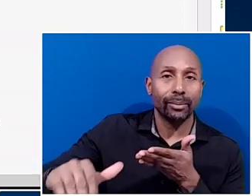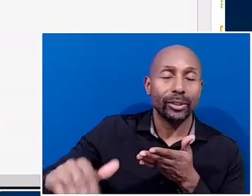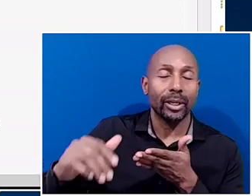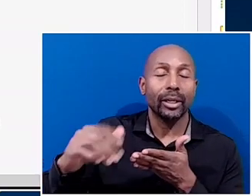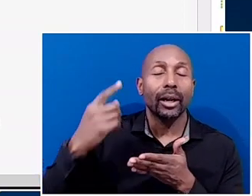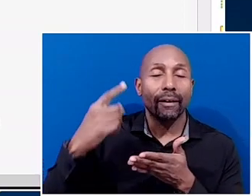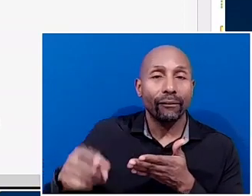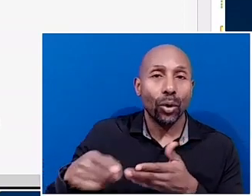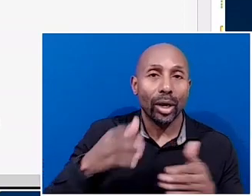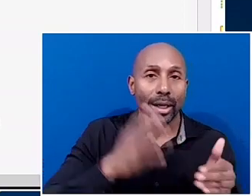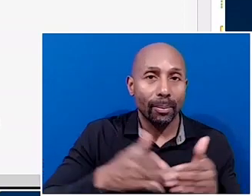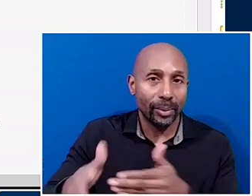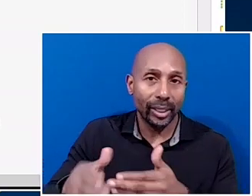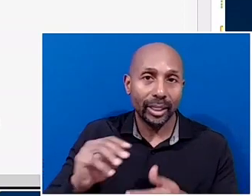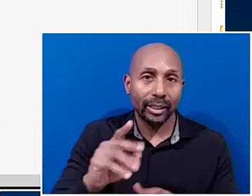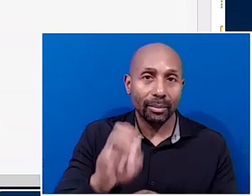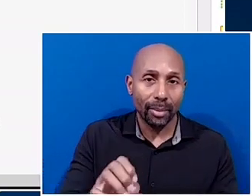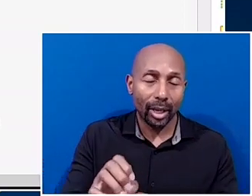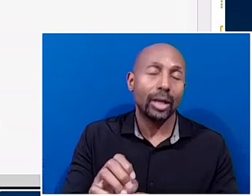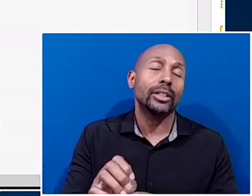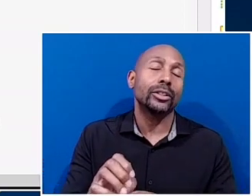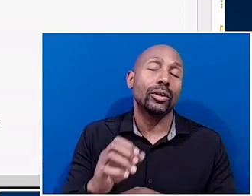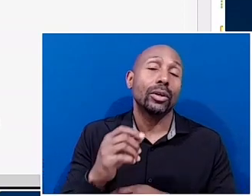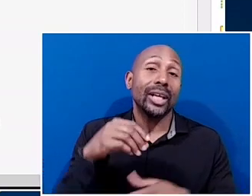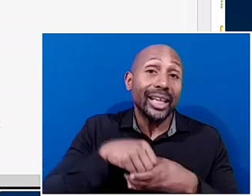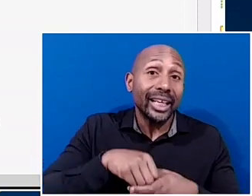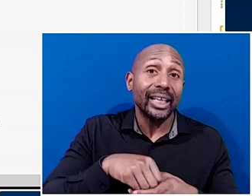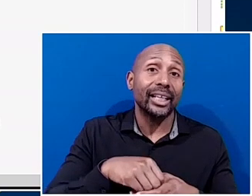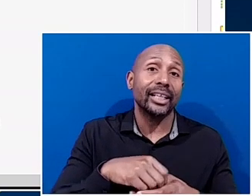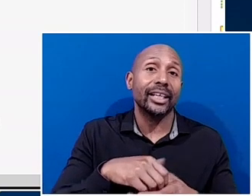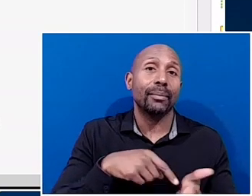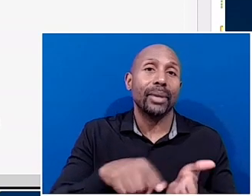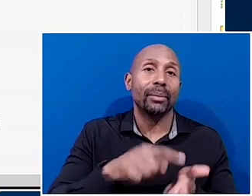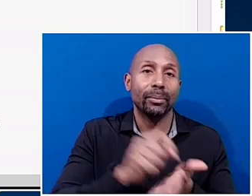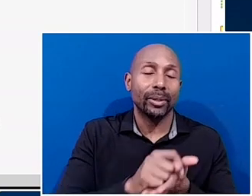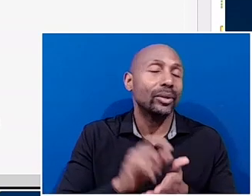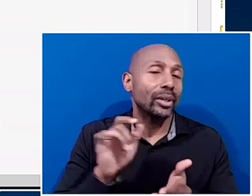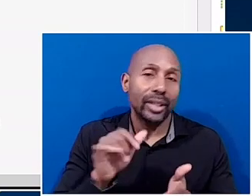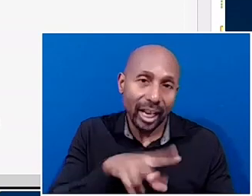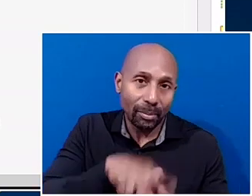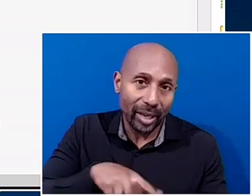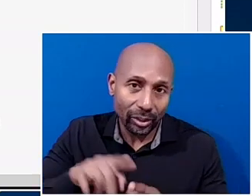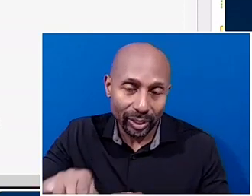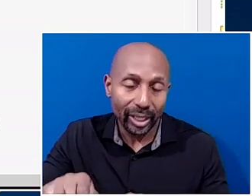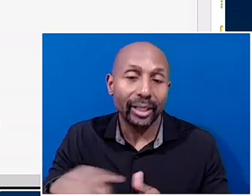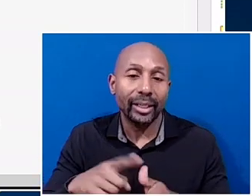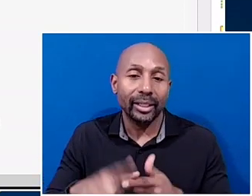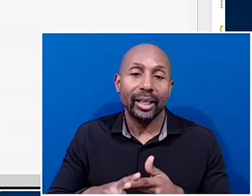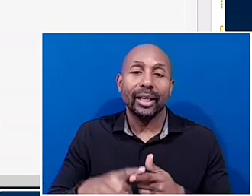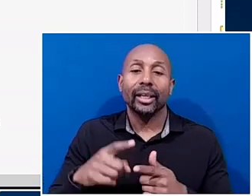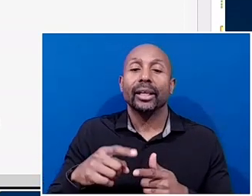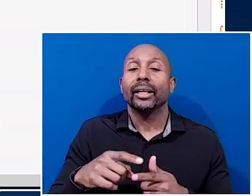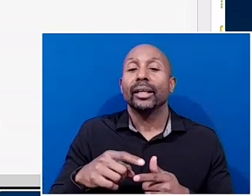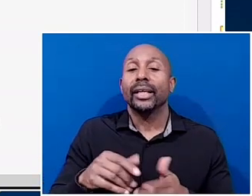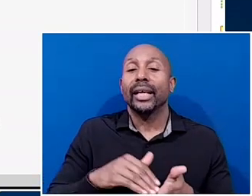payment period would not apply. And that, of course, is the exemption for completing at least half-time coursework in a payment period.